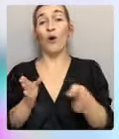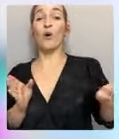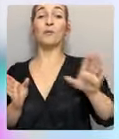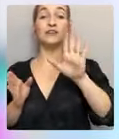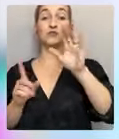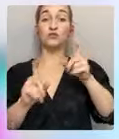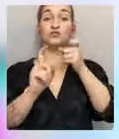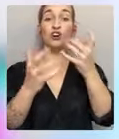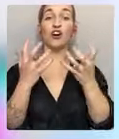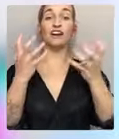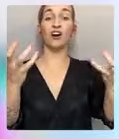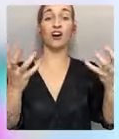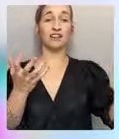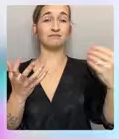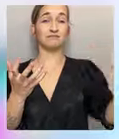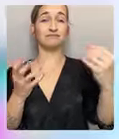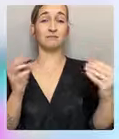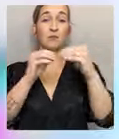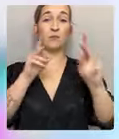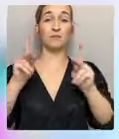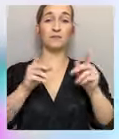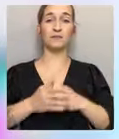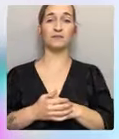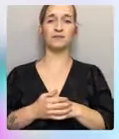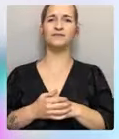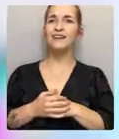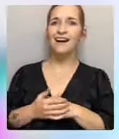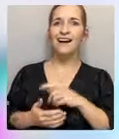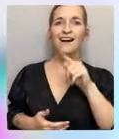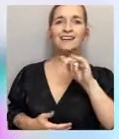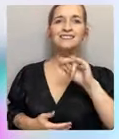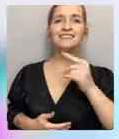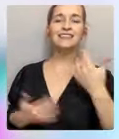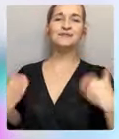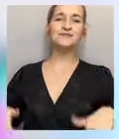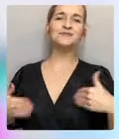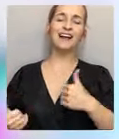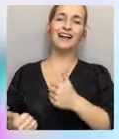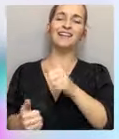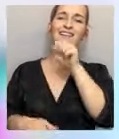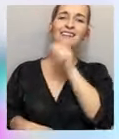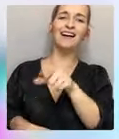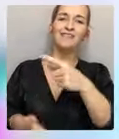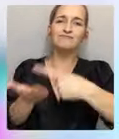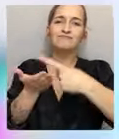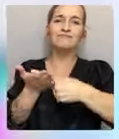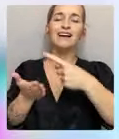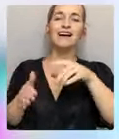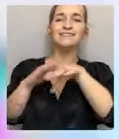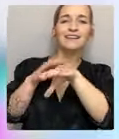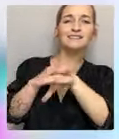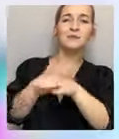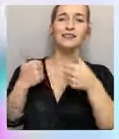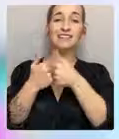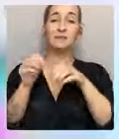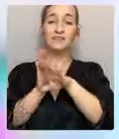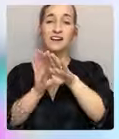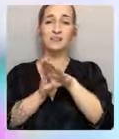is much broader than you thought. Ting, I love hearing about accessibility and game development. And you actually read my mind